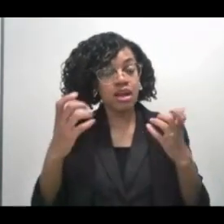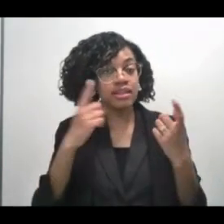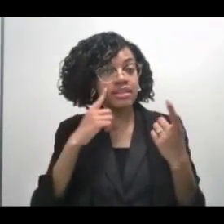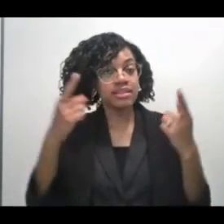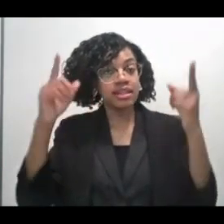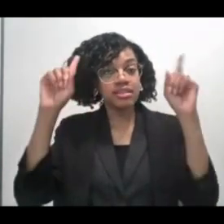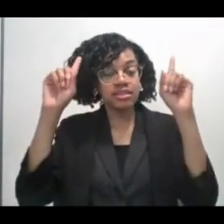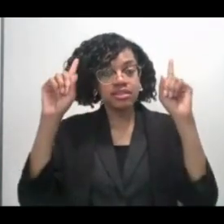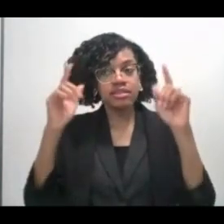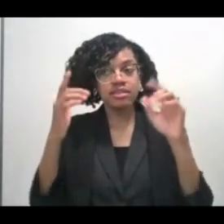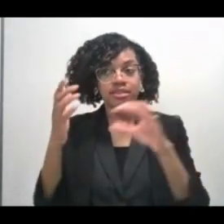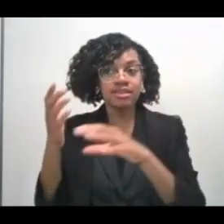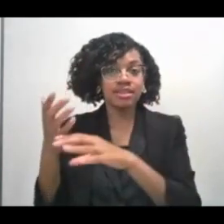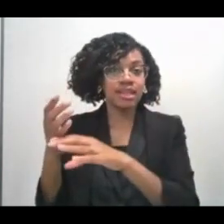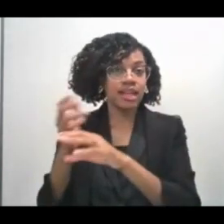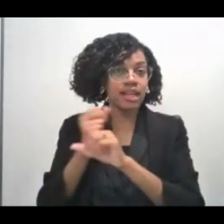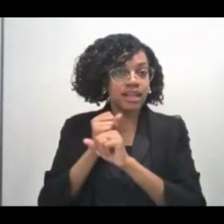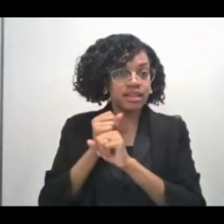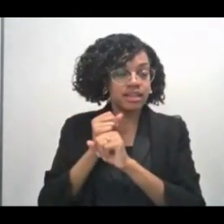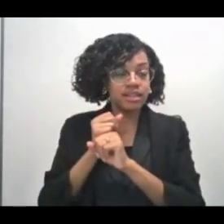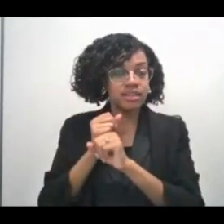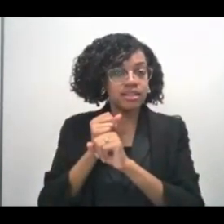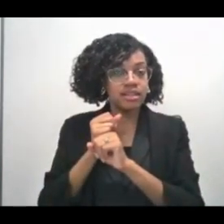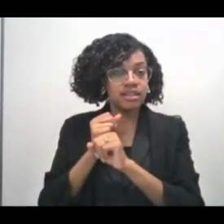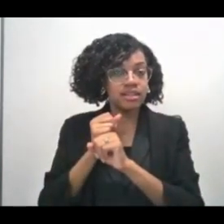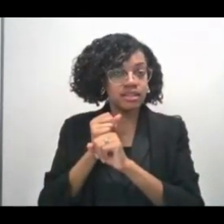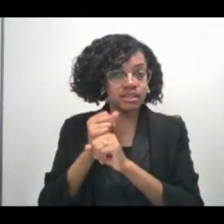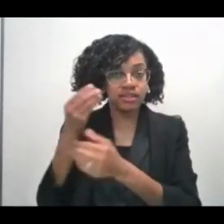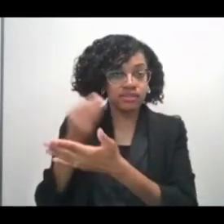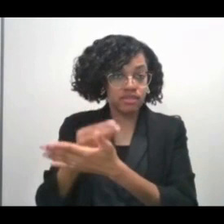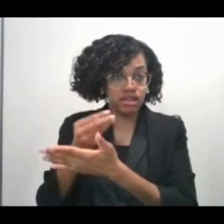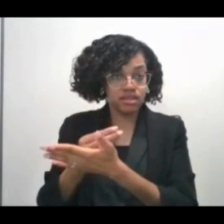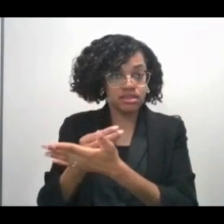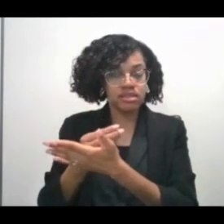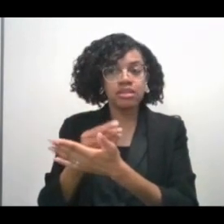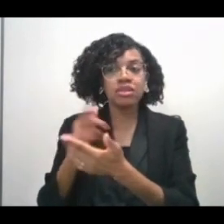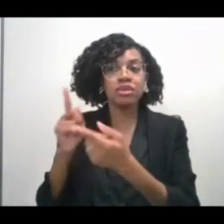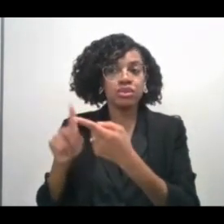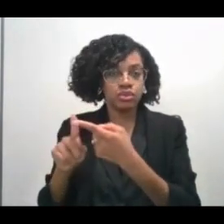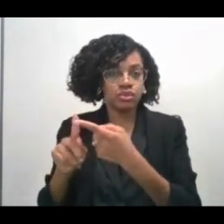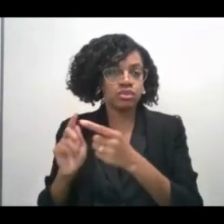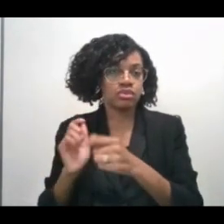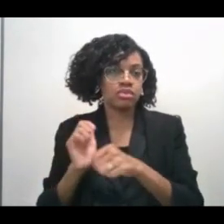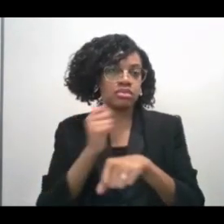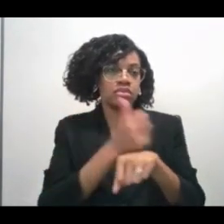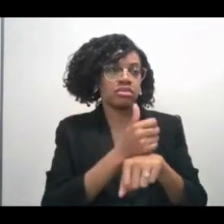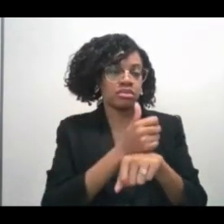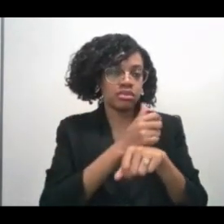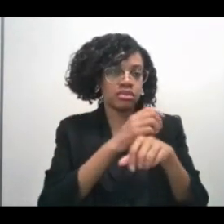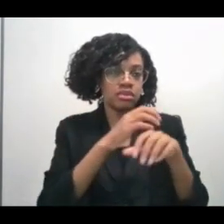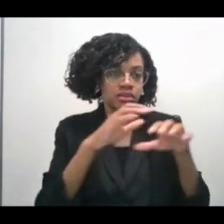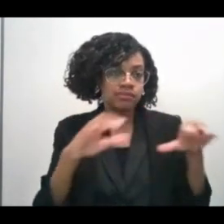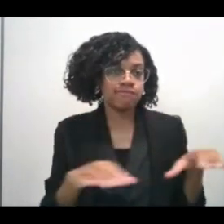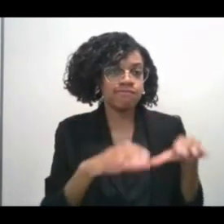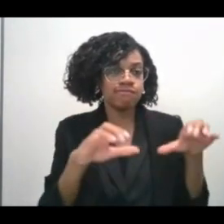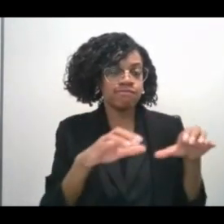implementing, prod, getting funds to implement projects that address climate resilience, you're going to be looking